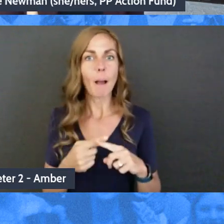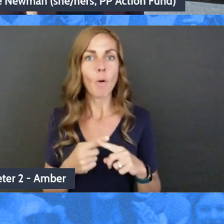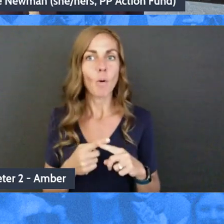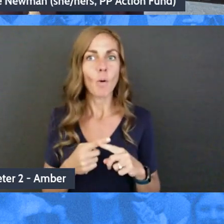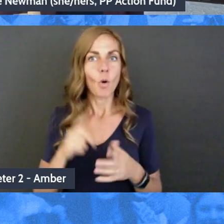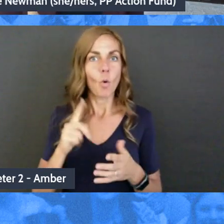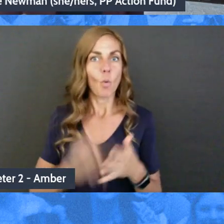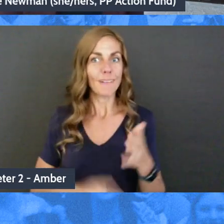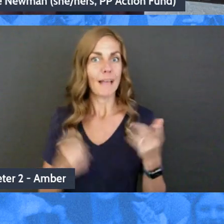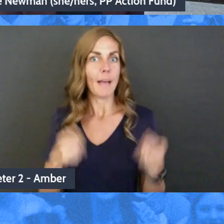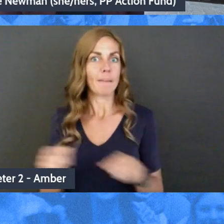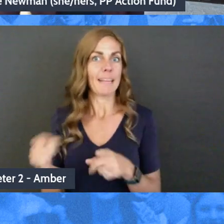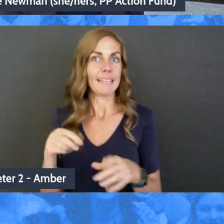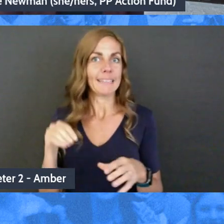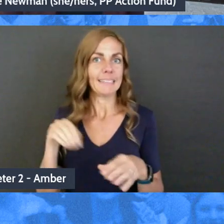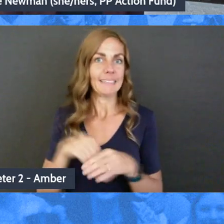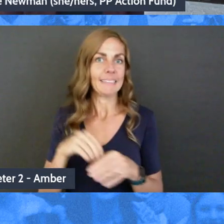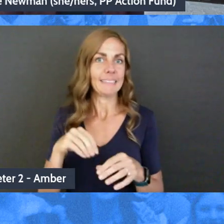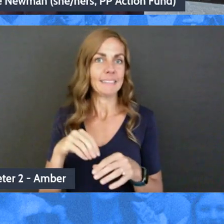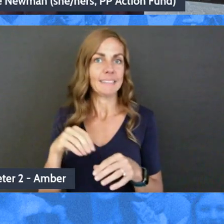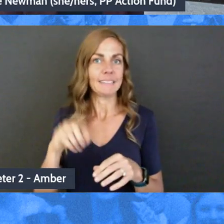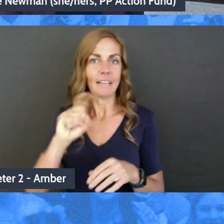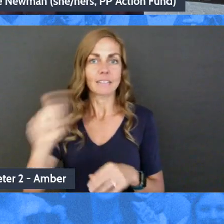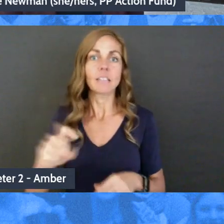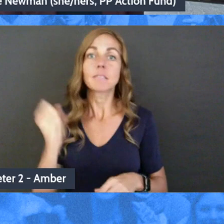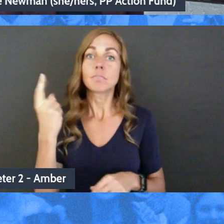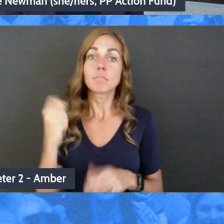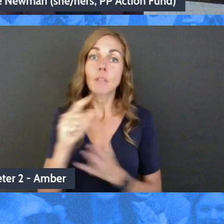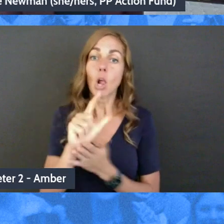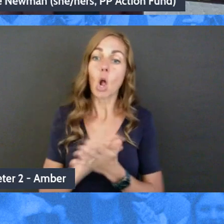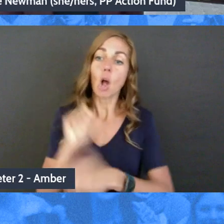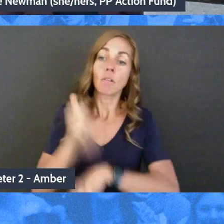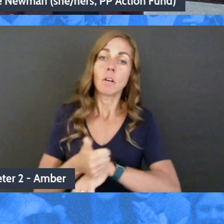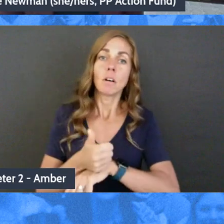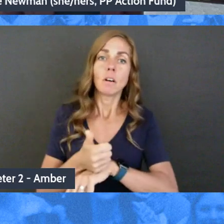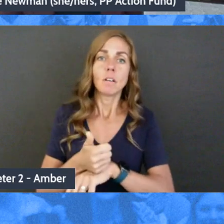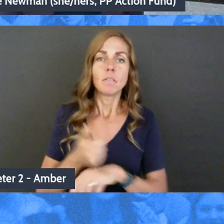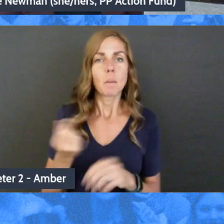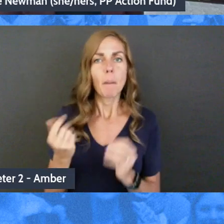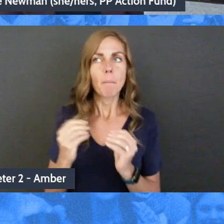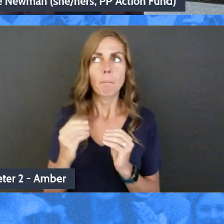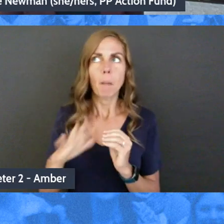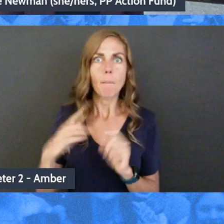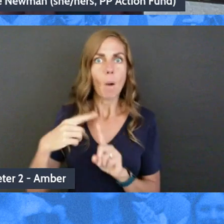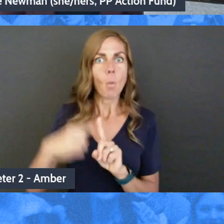So this law has been in place for a little over a month, a month and four days.